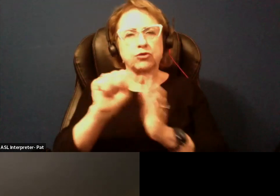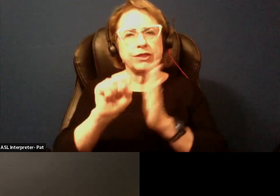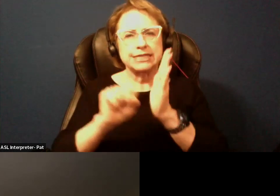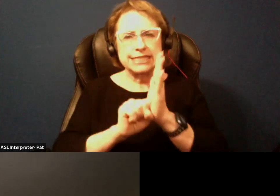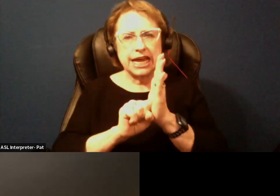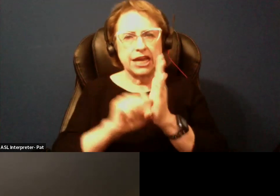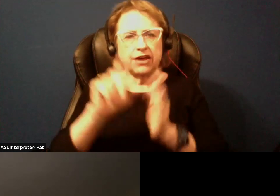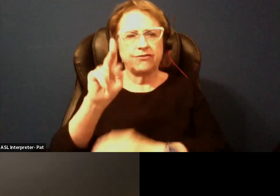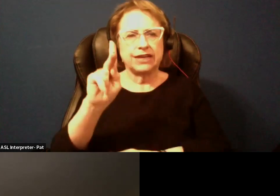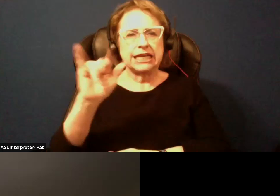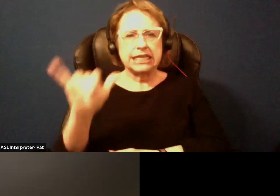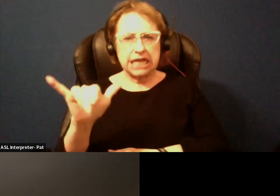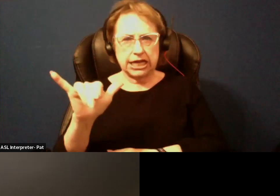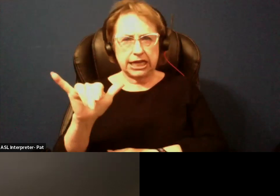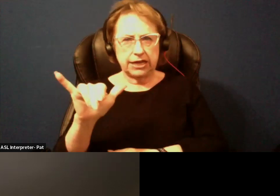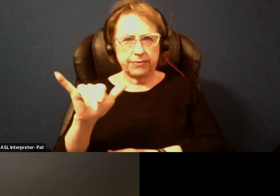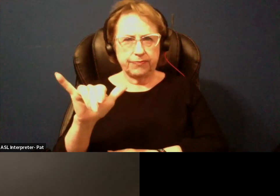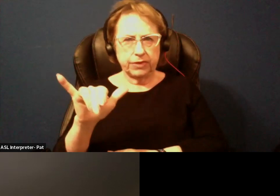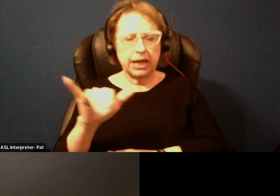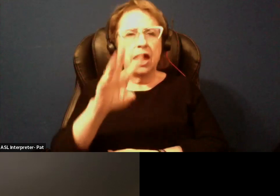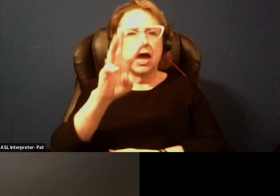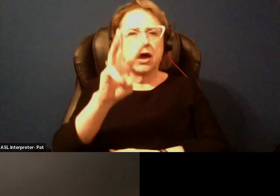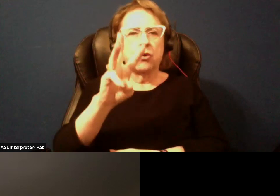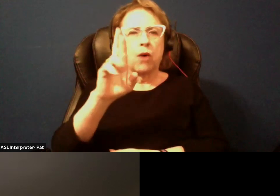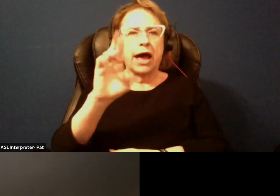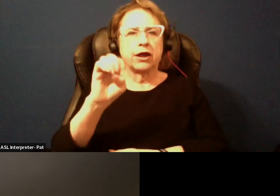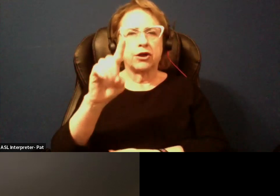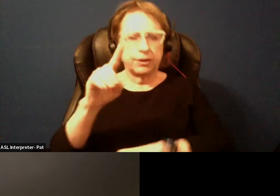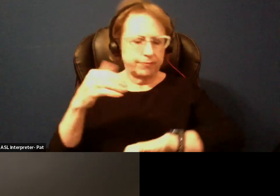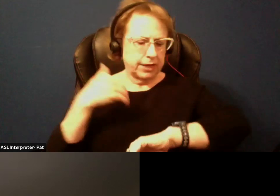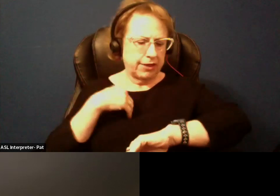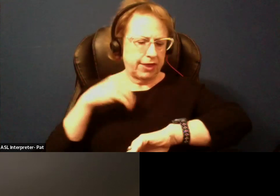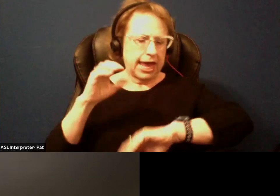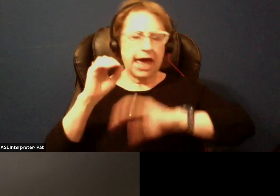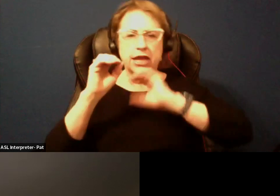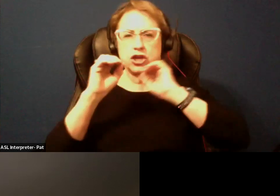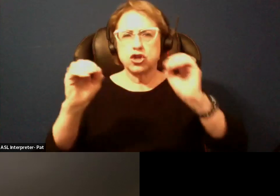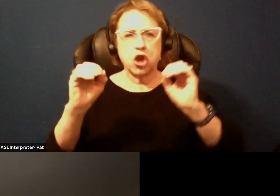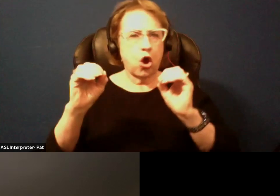Kentucky wired at the time, had no infrastructure, so they decided to build it themselves.